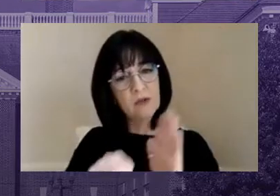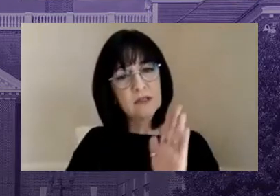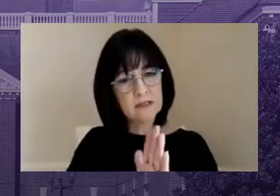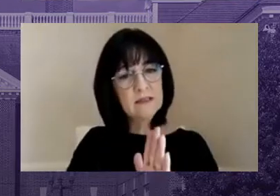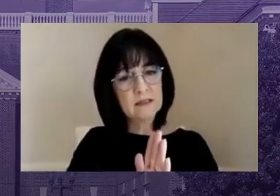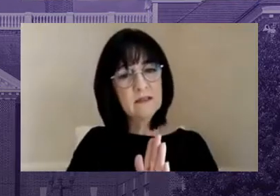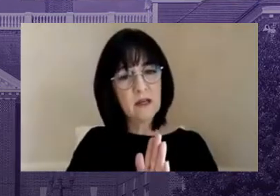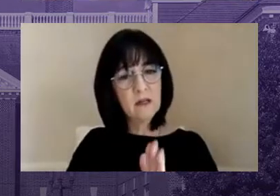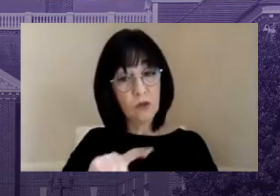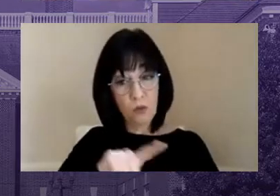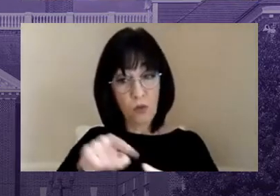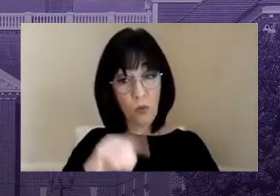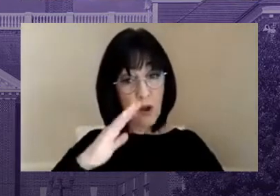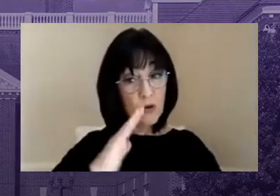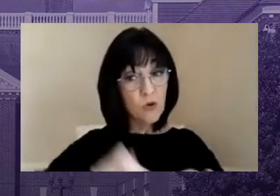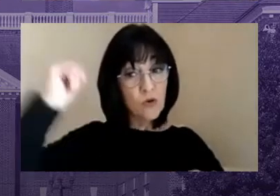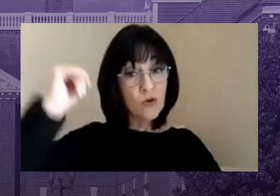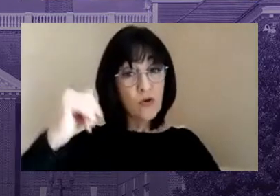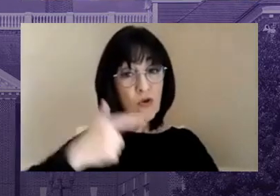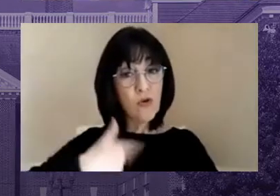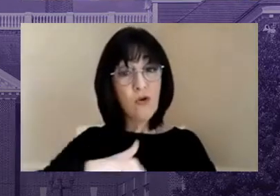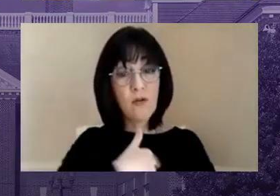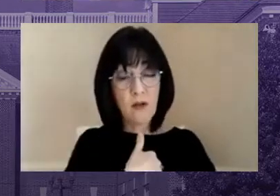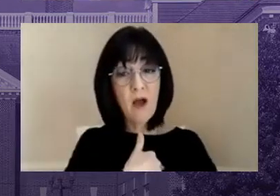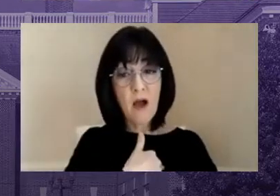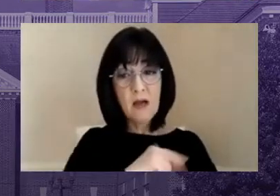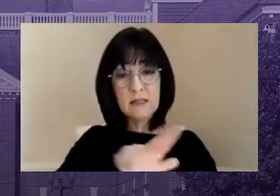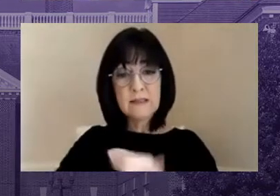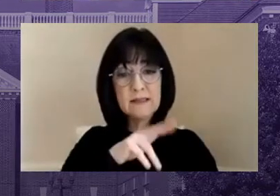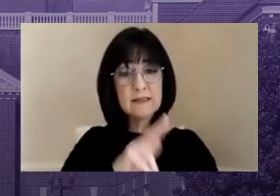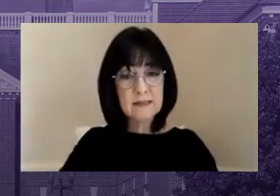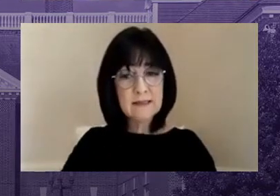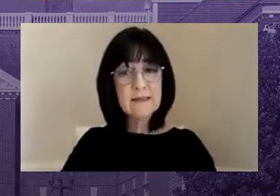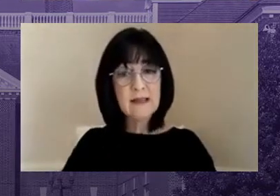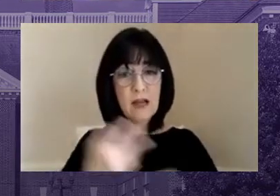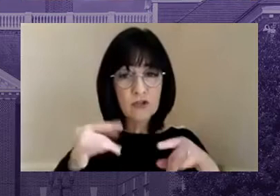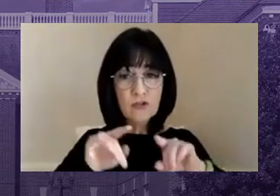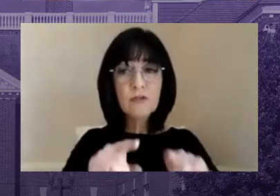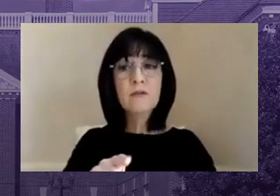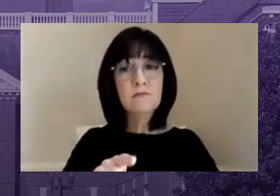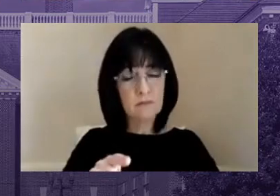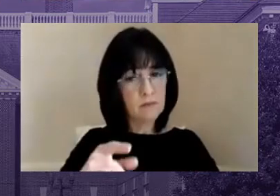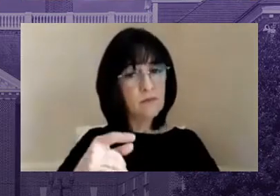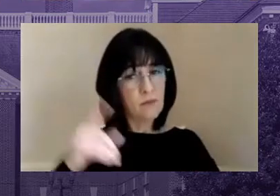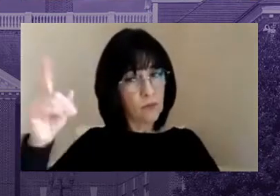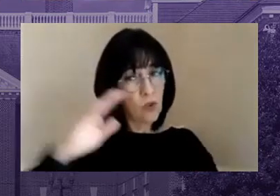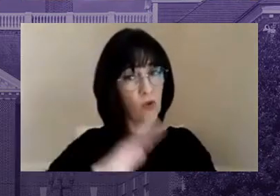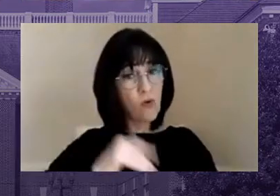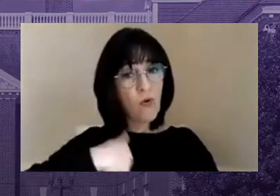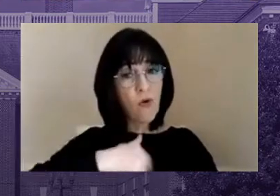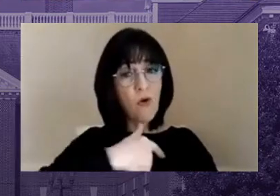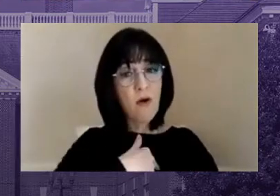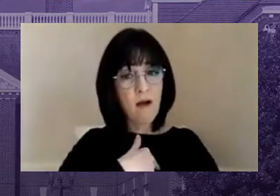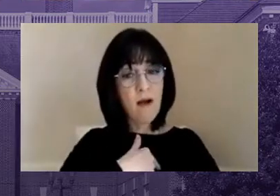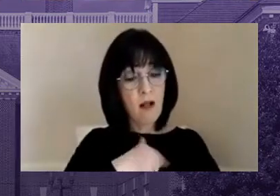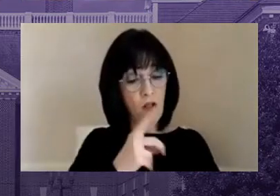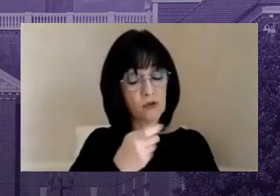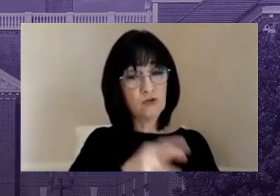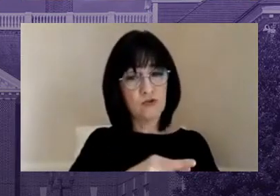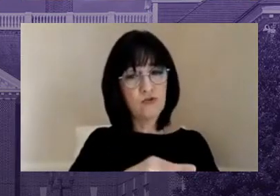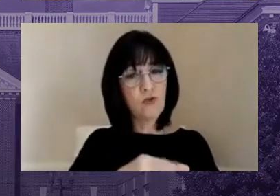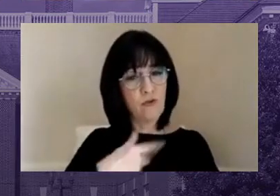there are national bass alignment commission's and that might be looking at a different mission.